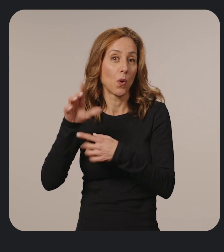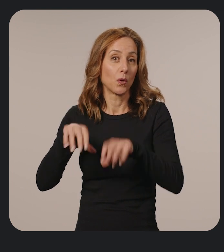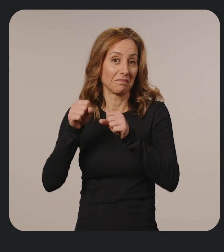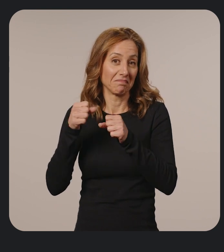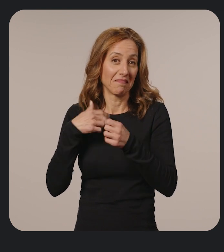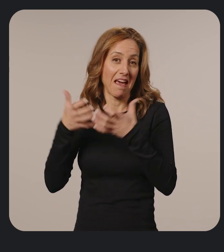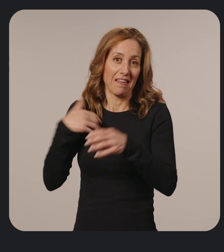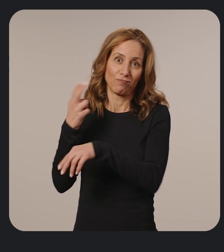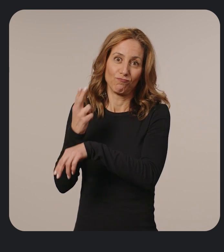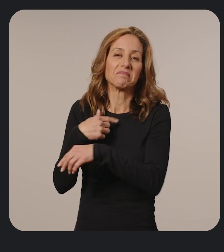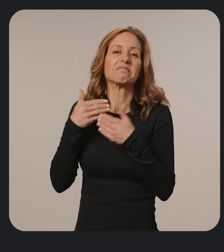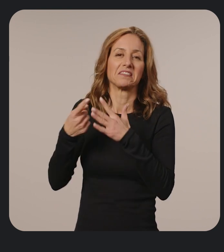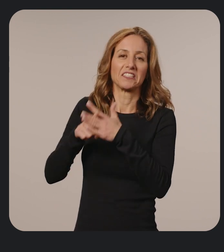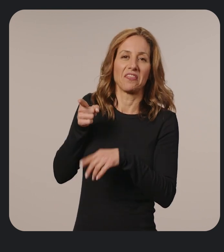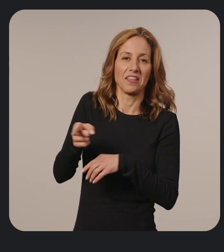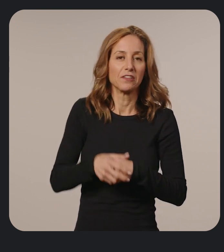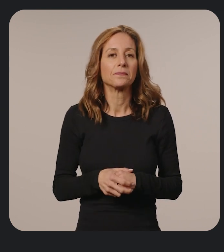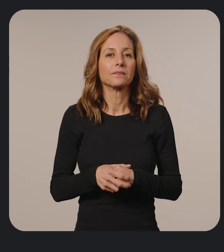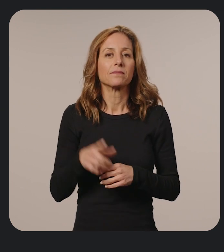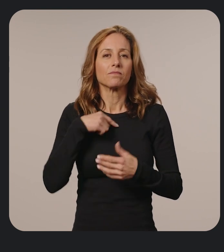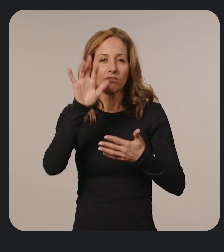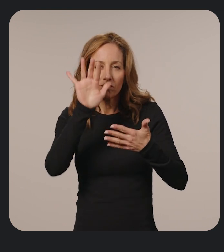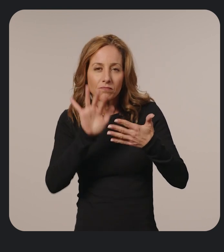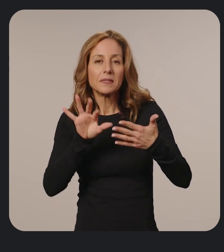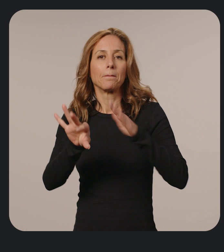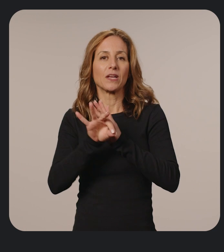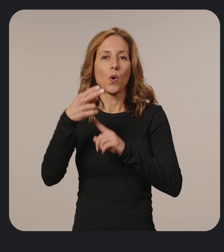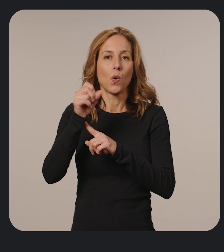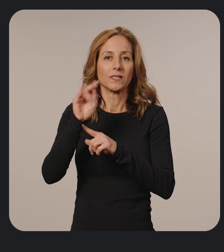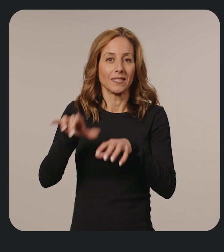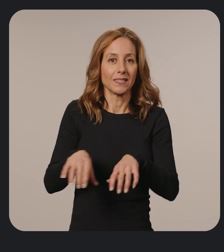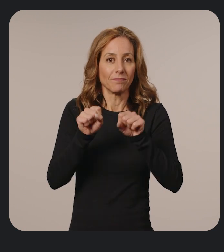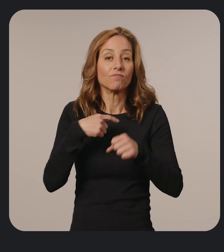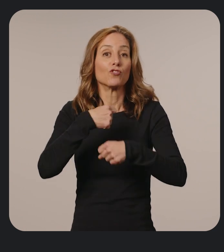so let me initialize that here. All right, let me go down and pick a hosting,